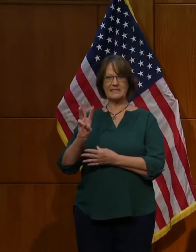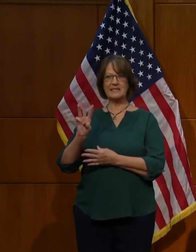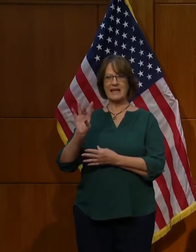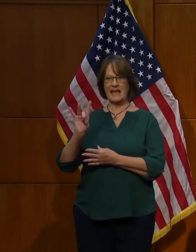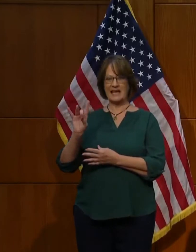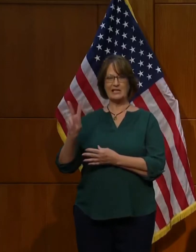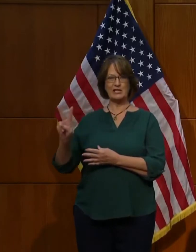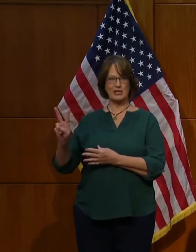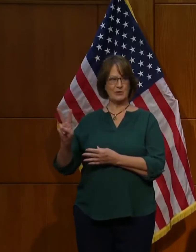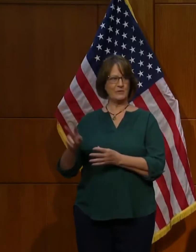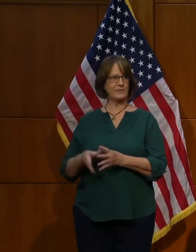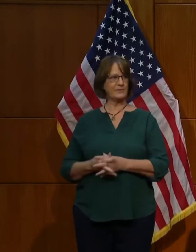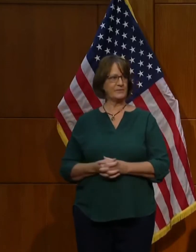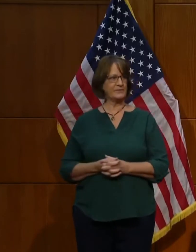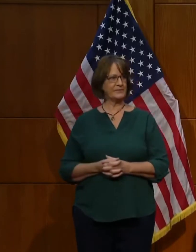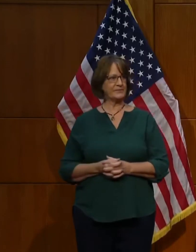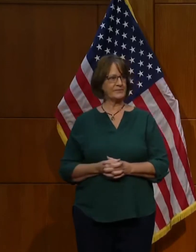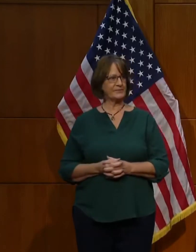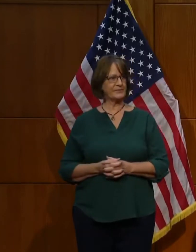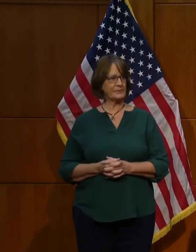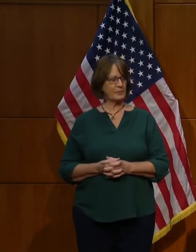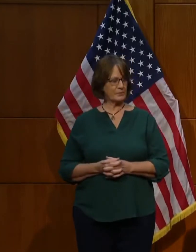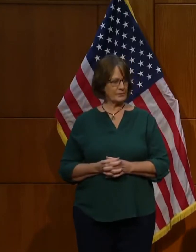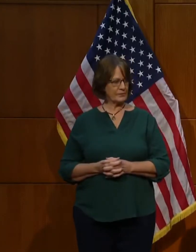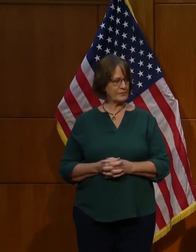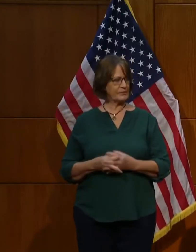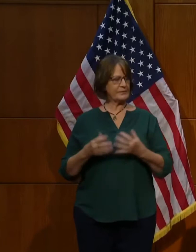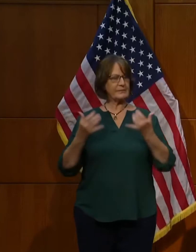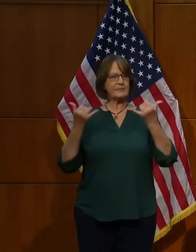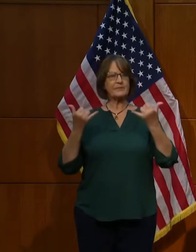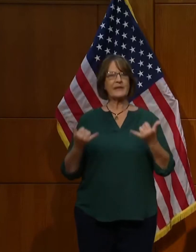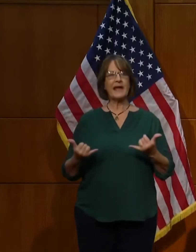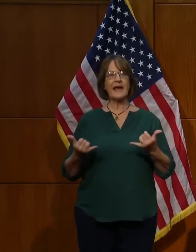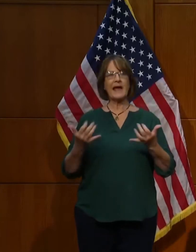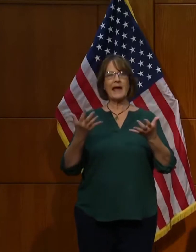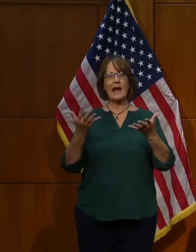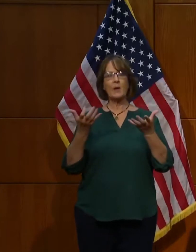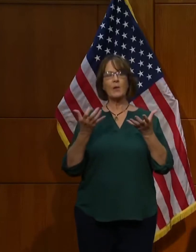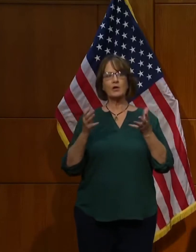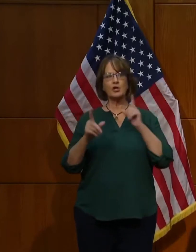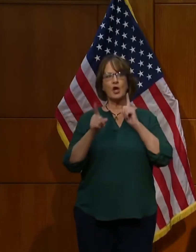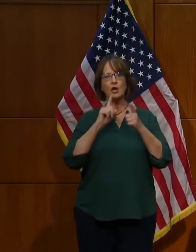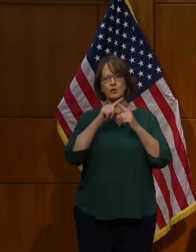to talk to the people. Who